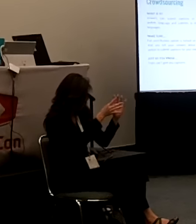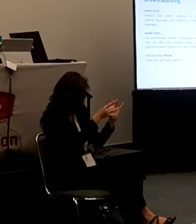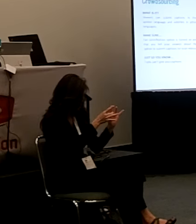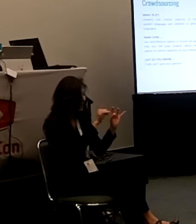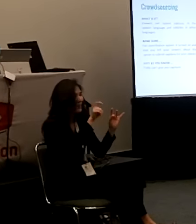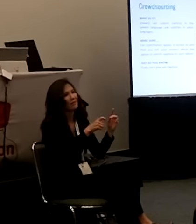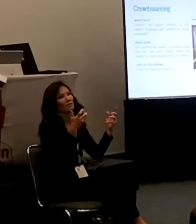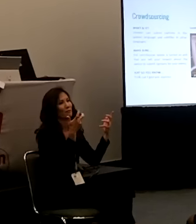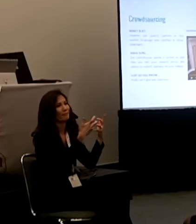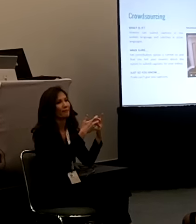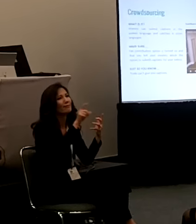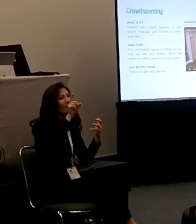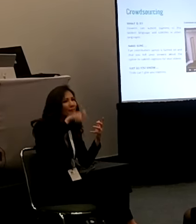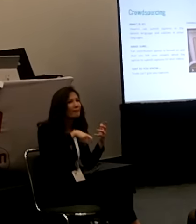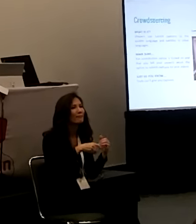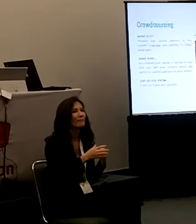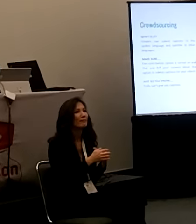So, if you want to...